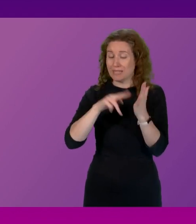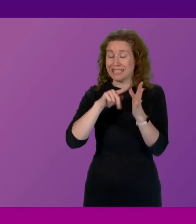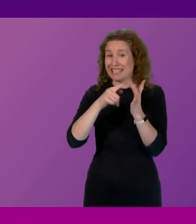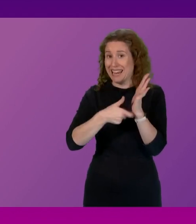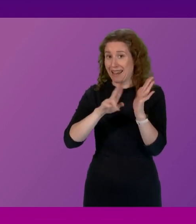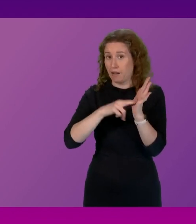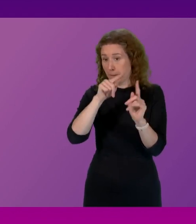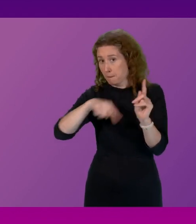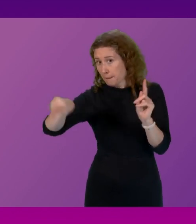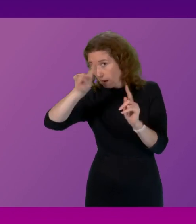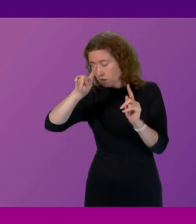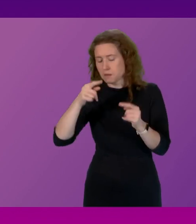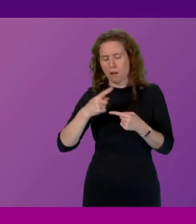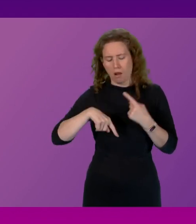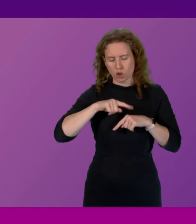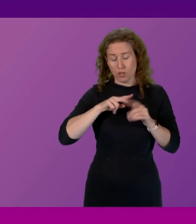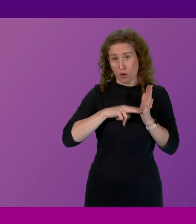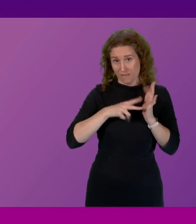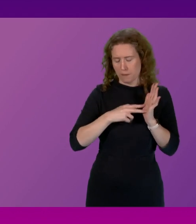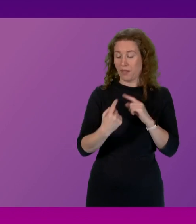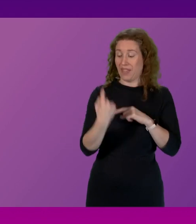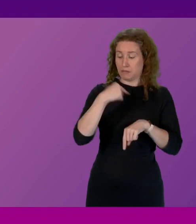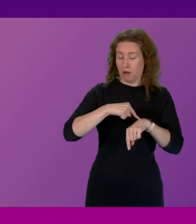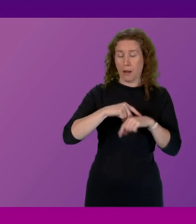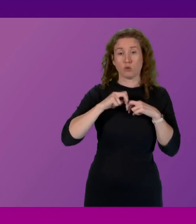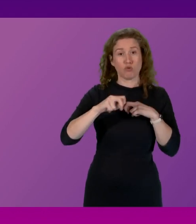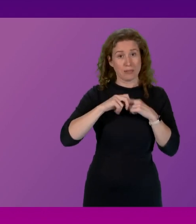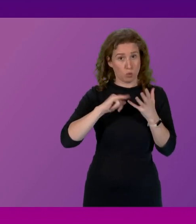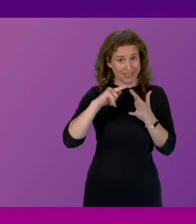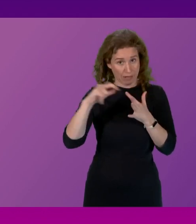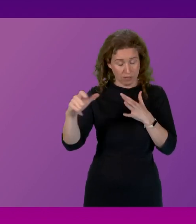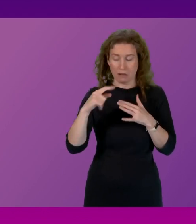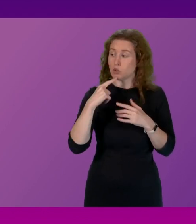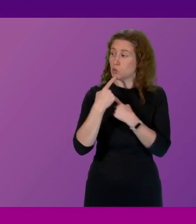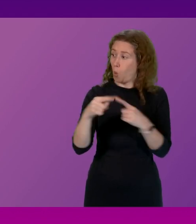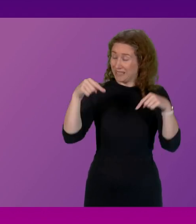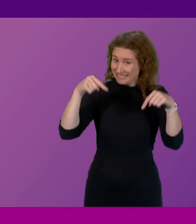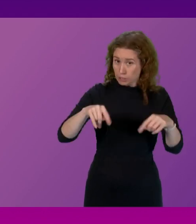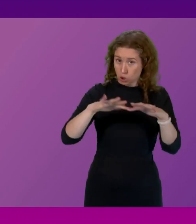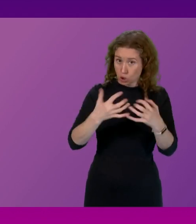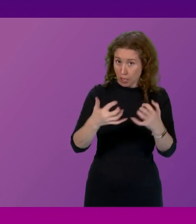In November last year, the then transport secretary assured the chamber that the necessary